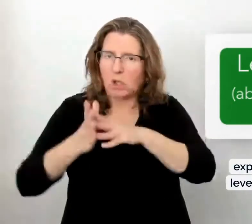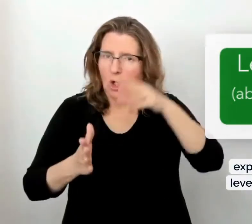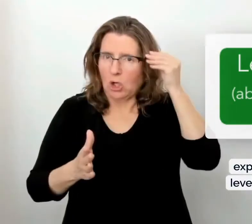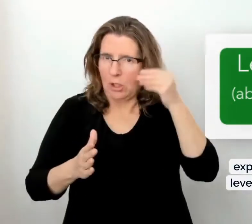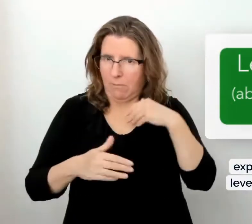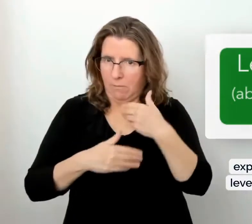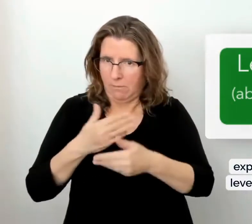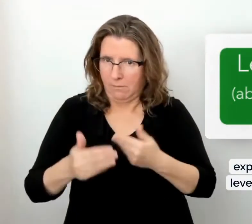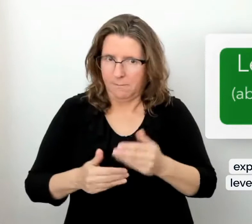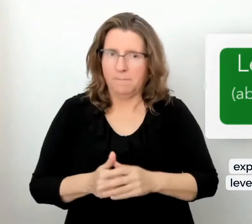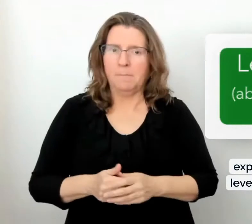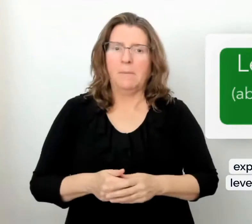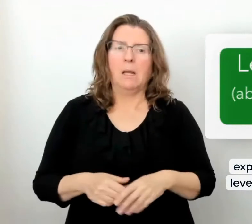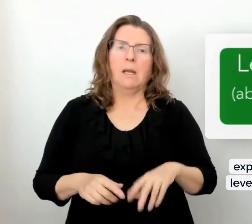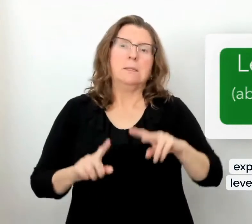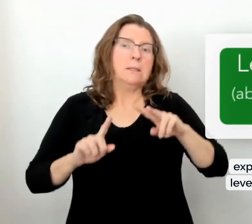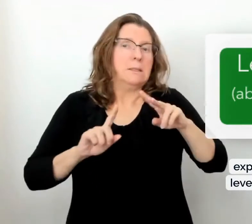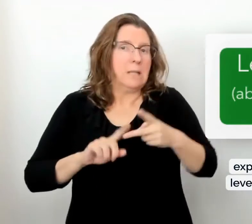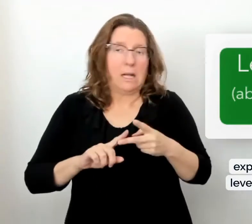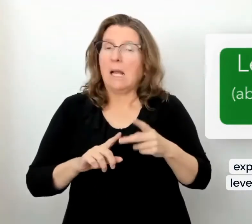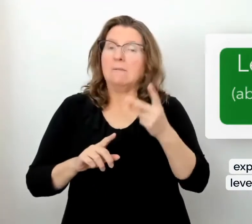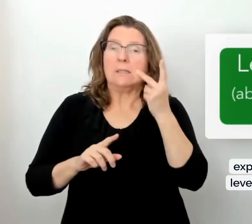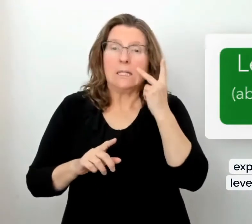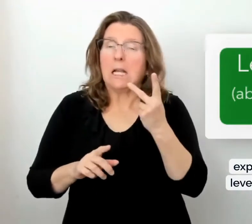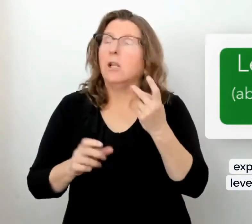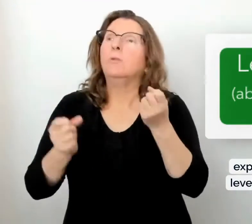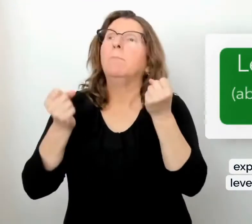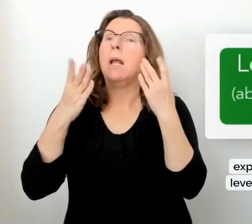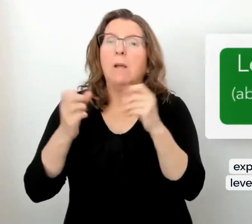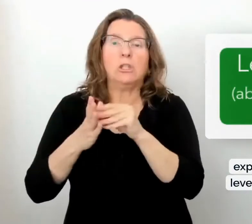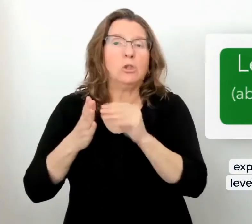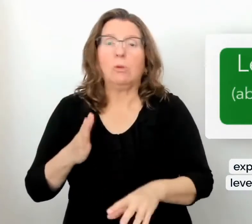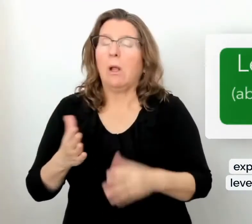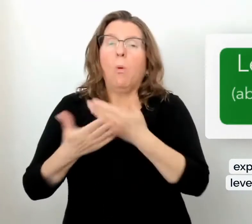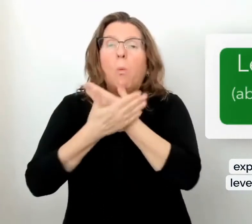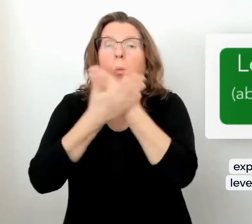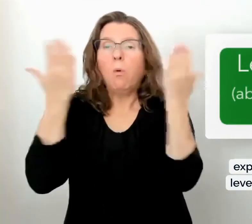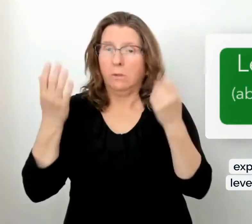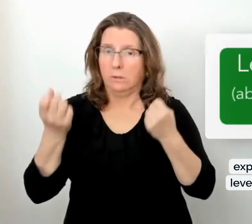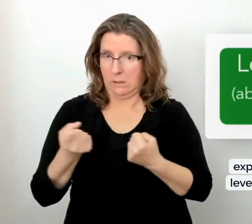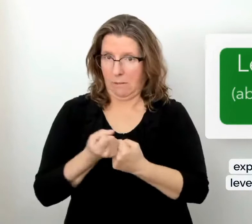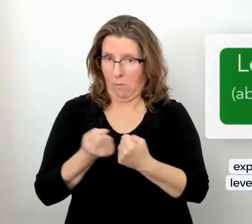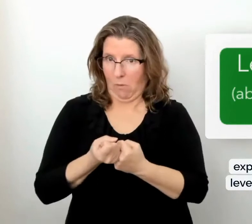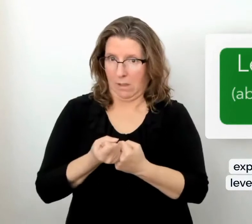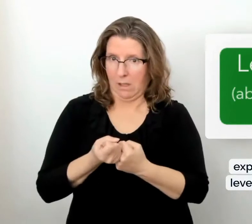Not truly learning. On the flip side, I have seen students given no supports.